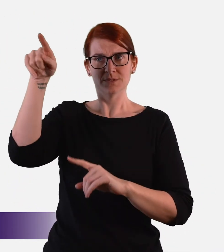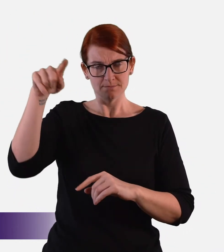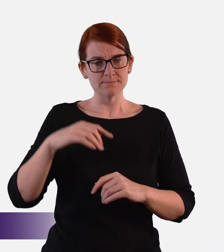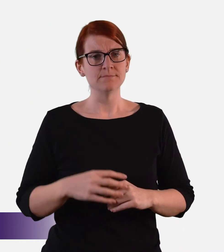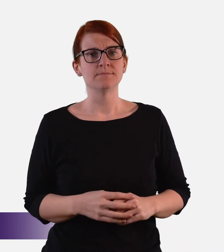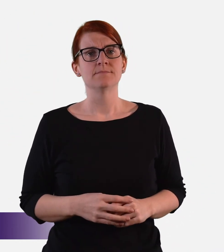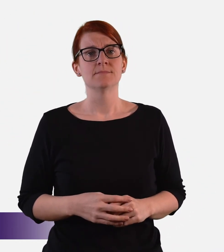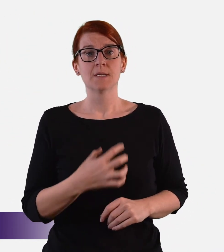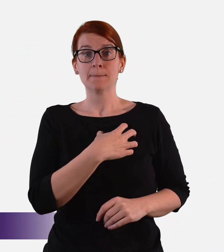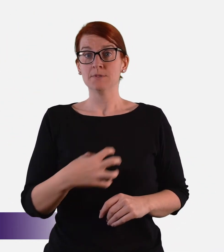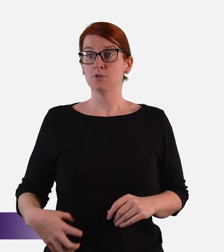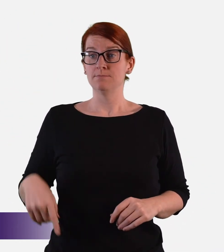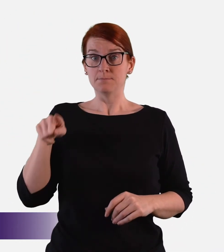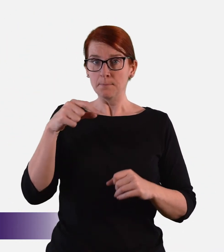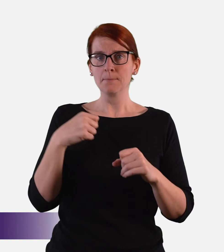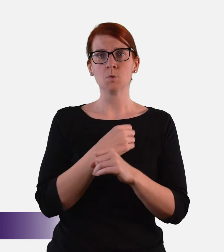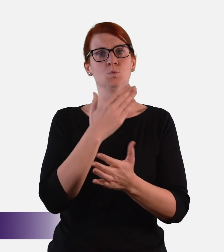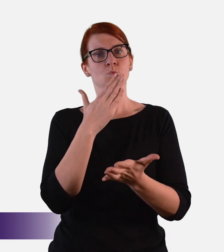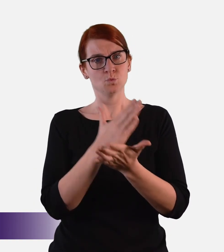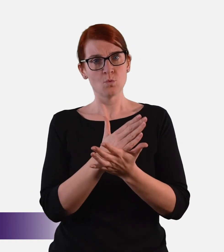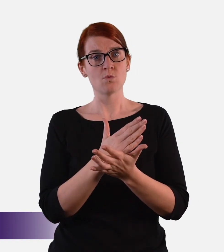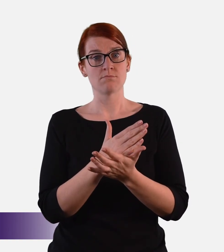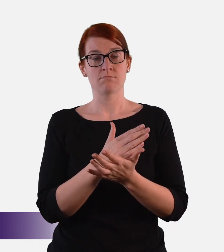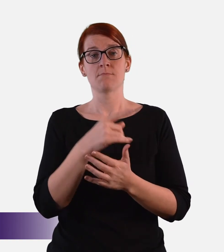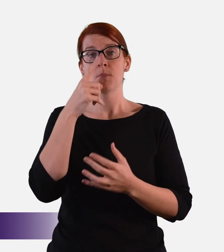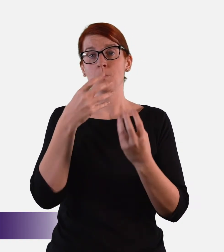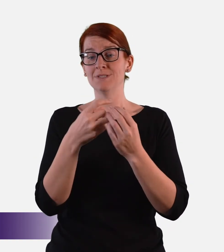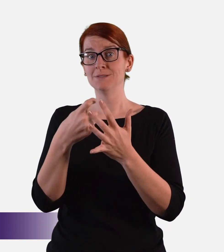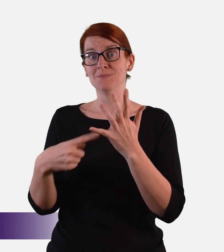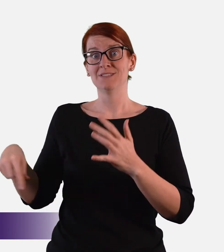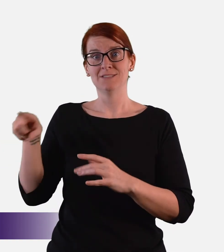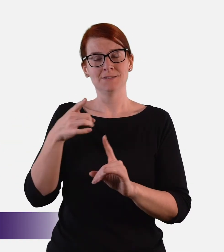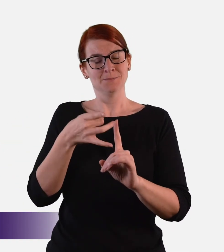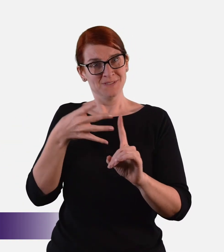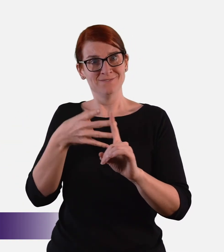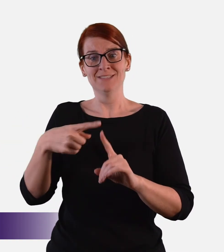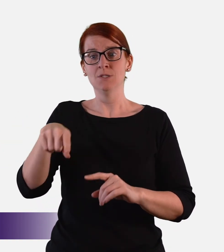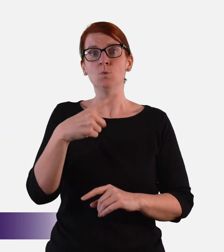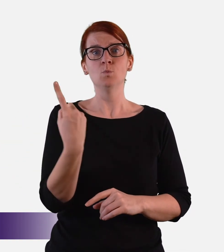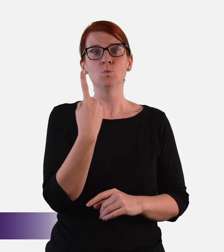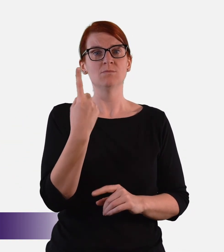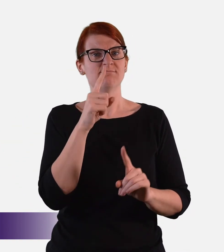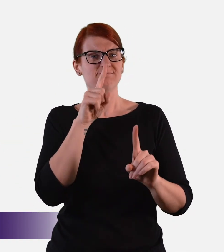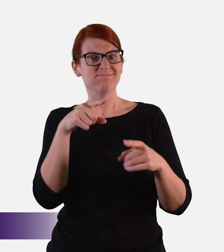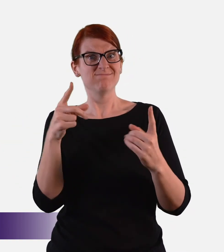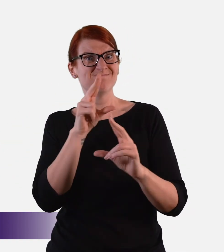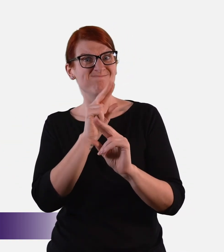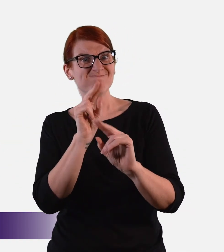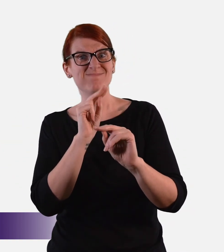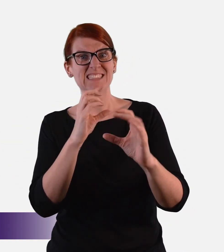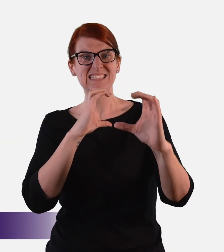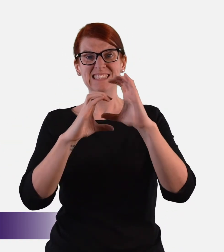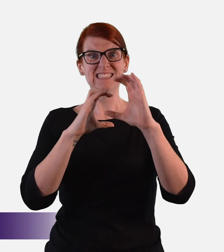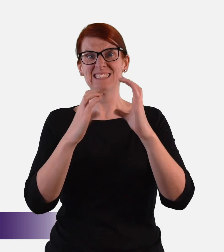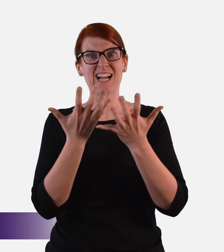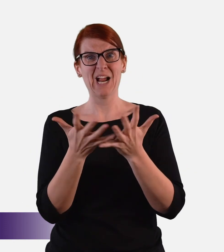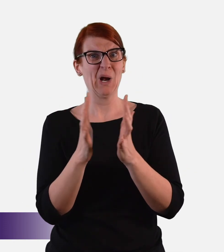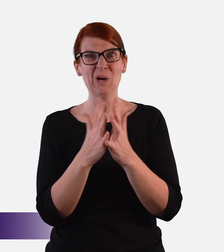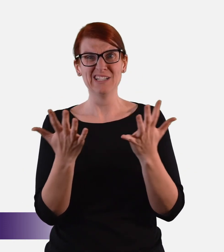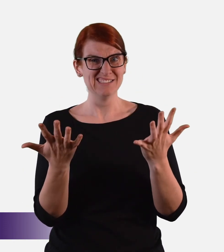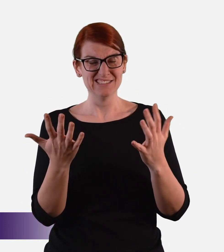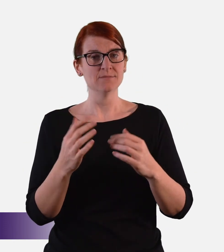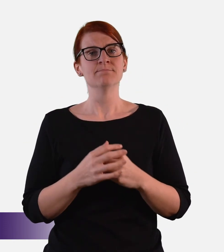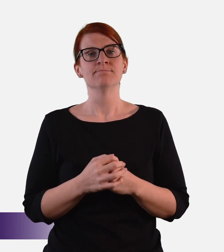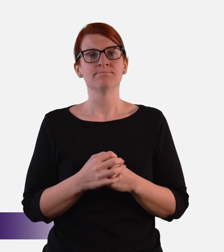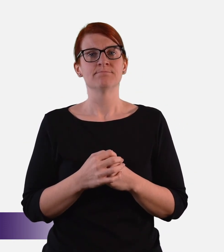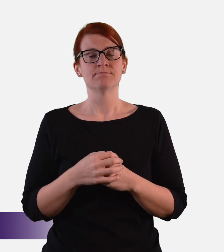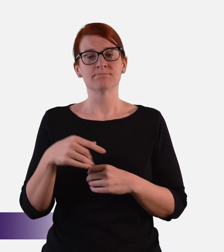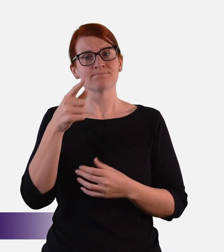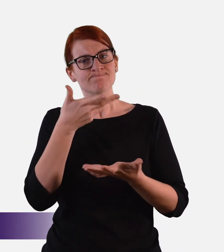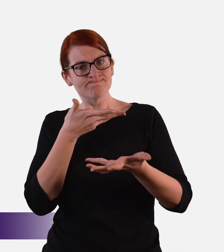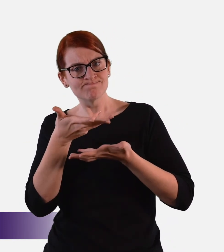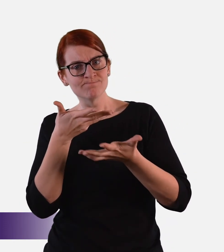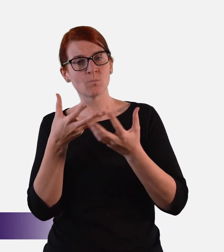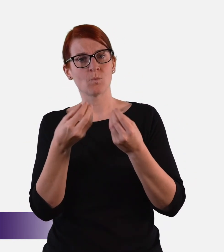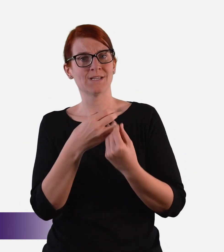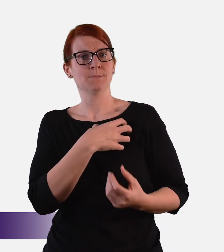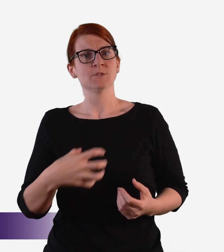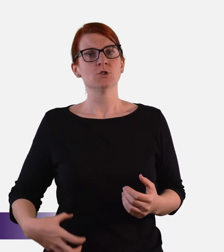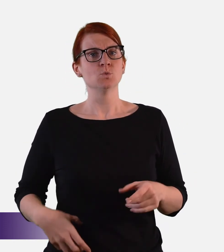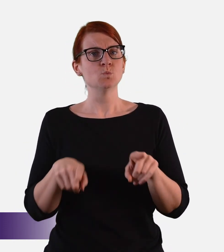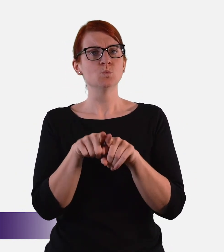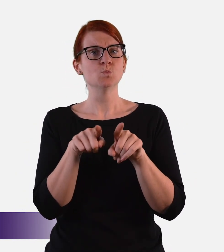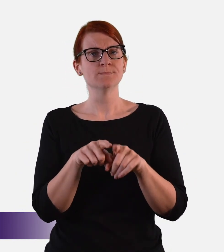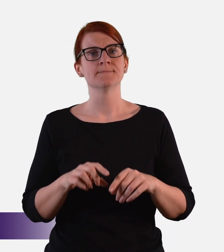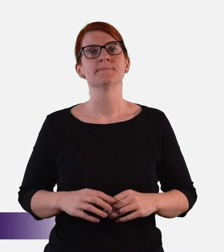particularly those who are non-verbal communicators, can engage with the Commission.